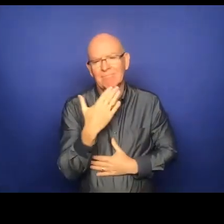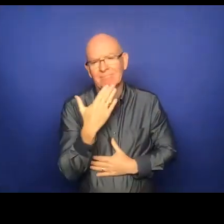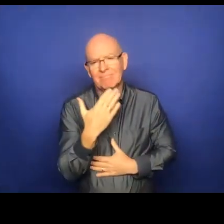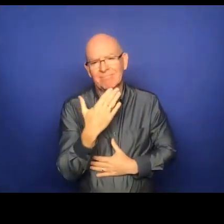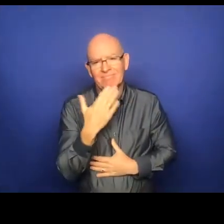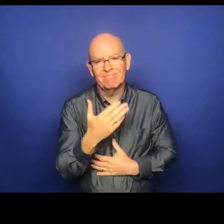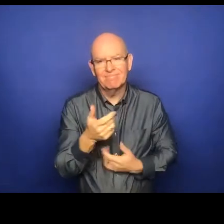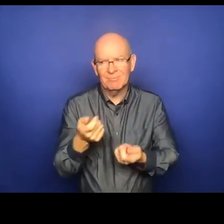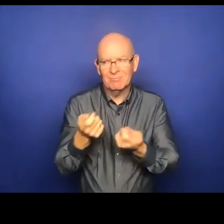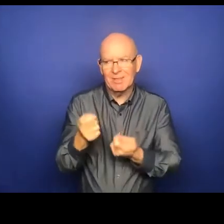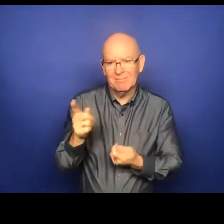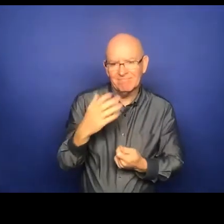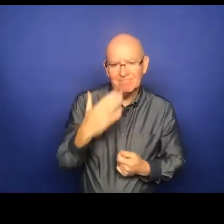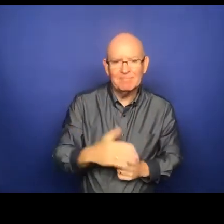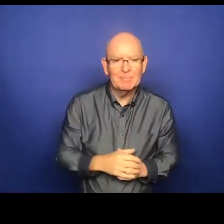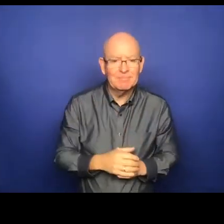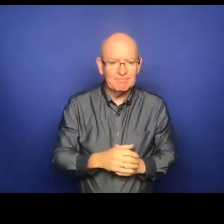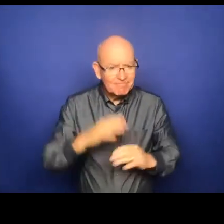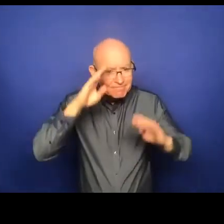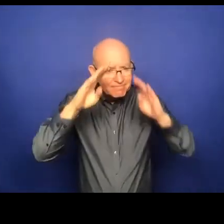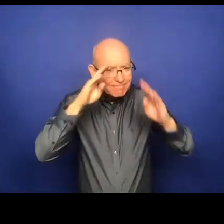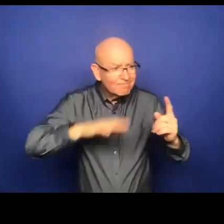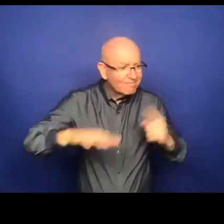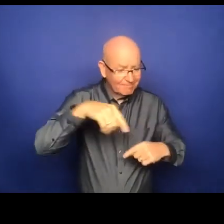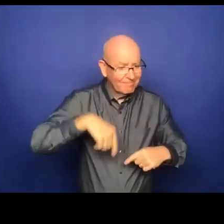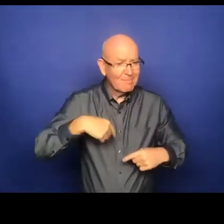Chair. Greetings to all from Lebanon. I